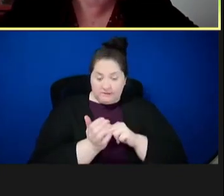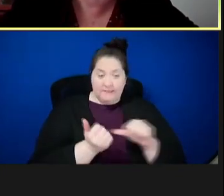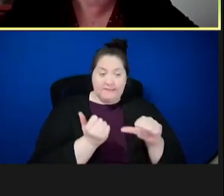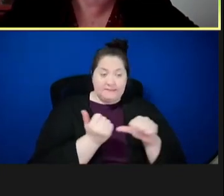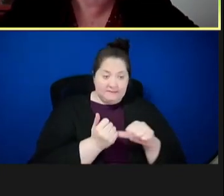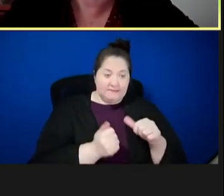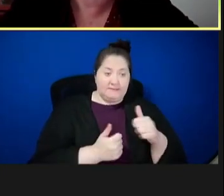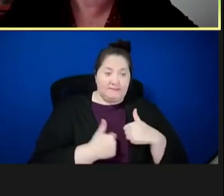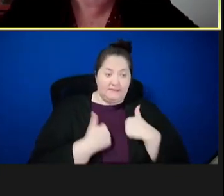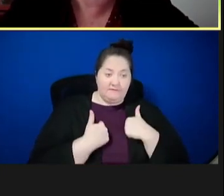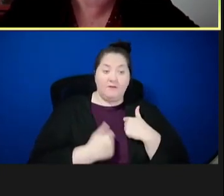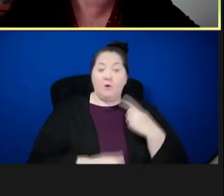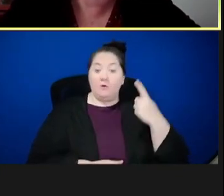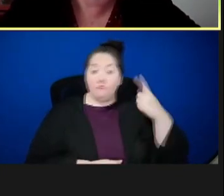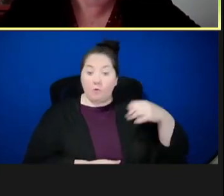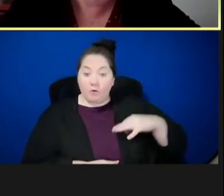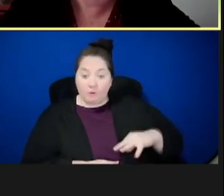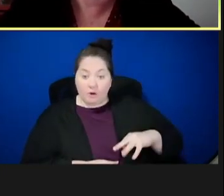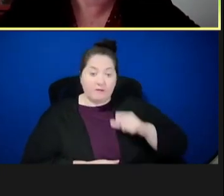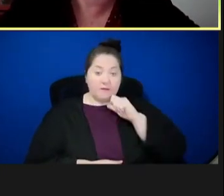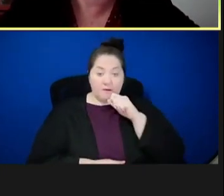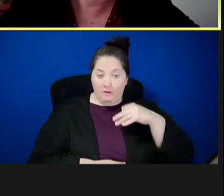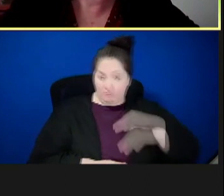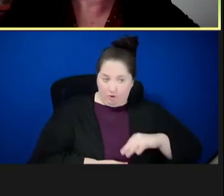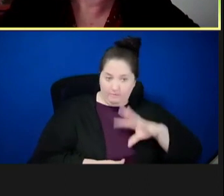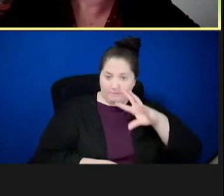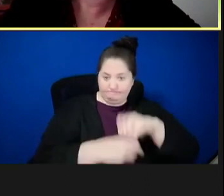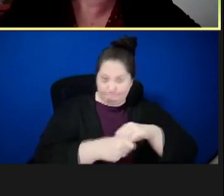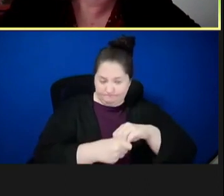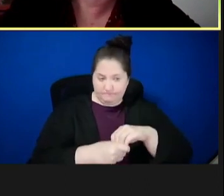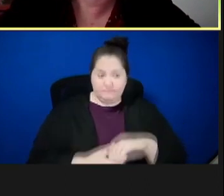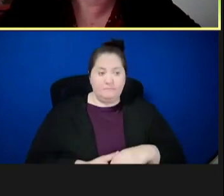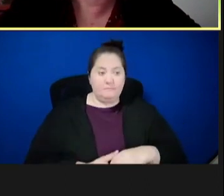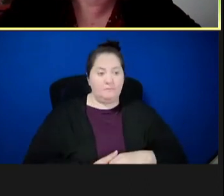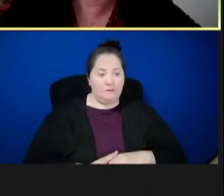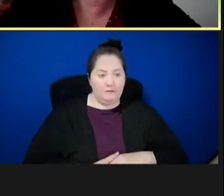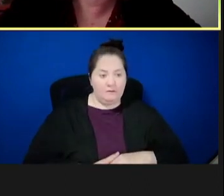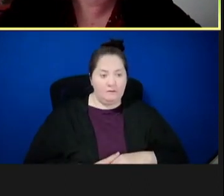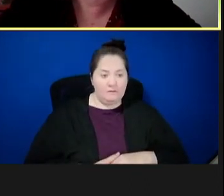nonprofit institutions that are a part of the pilot. We have a more directed process around